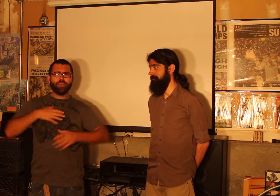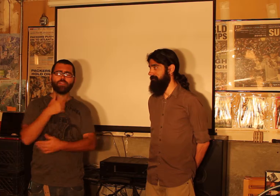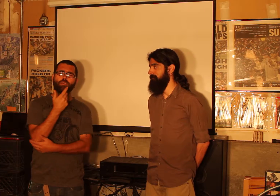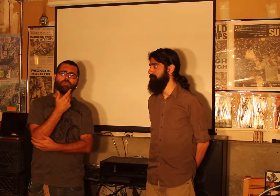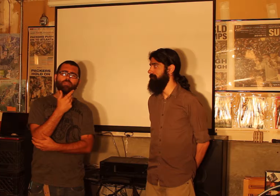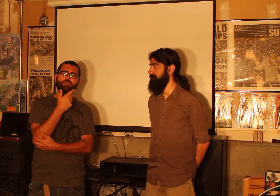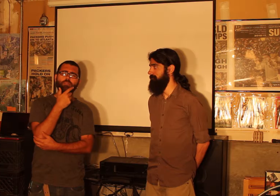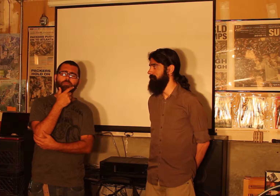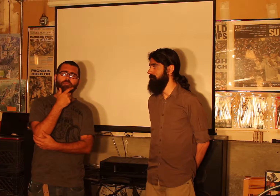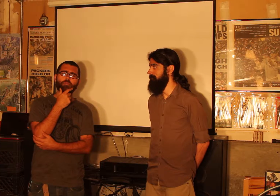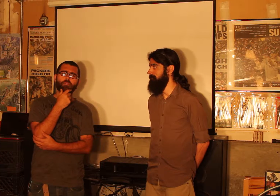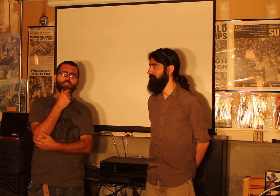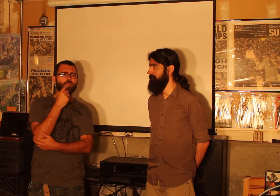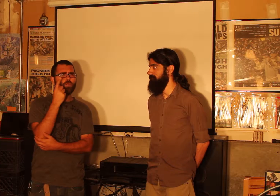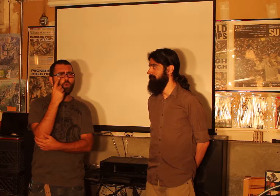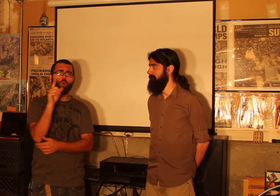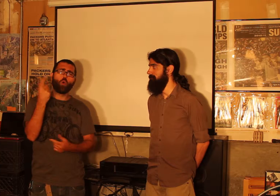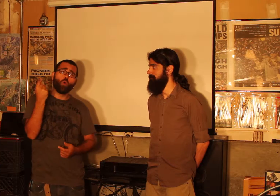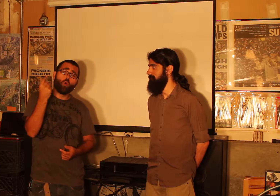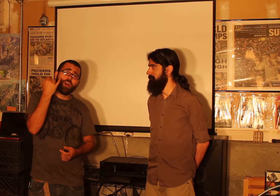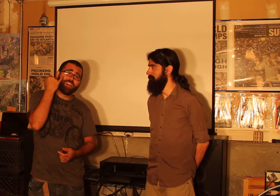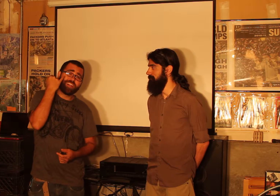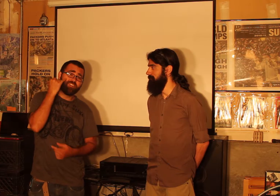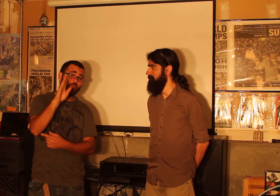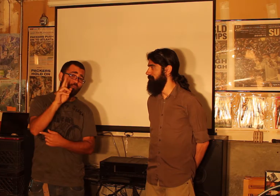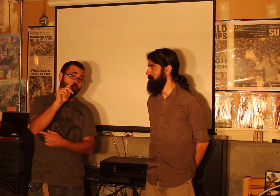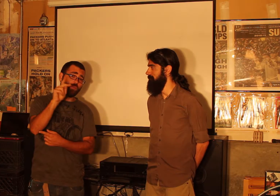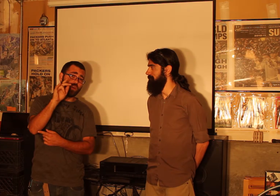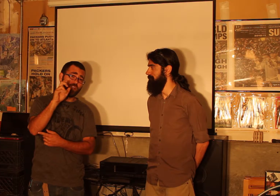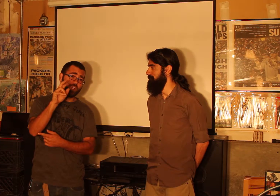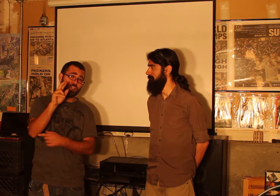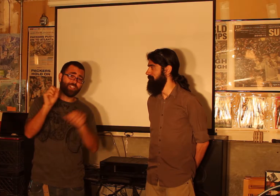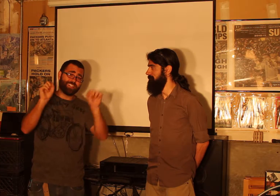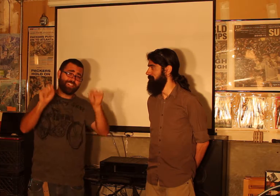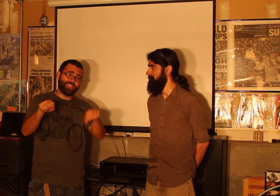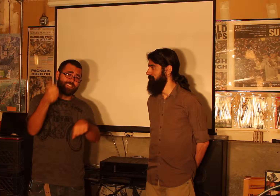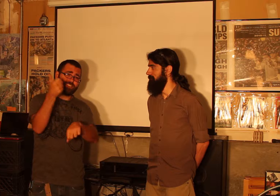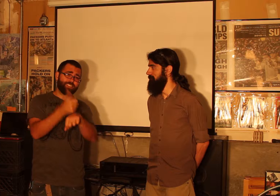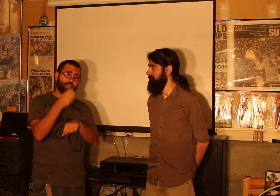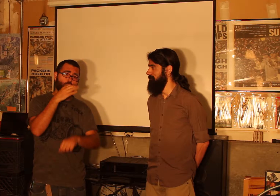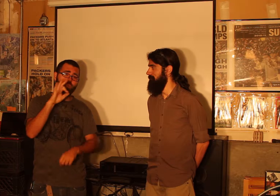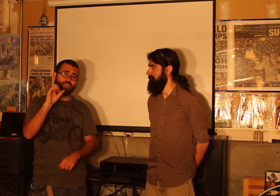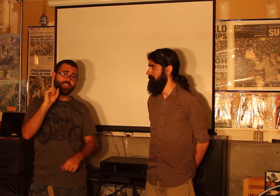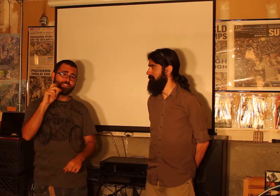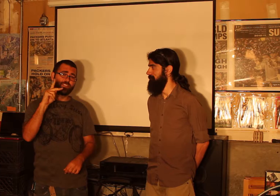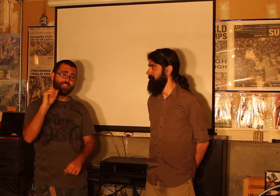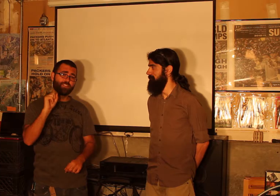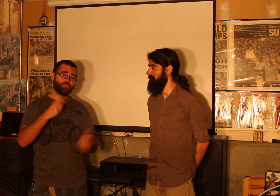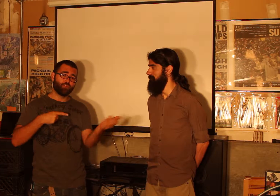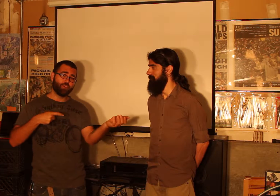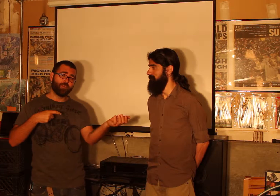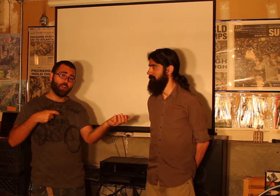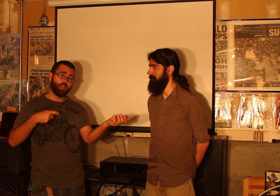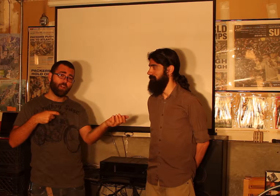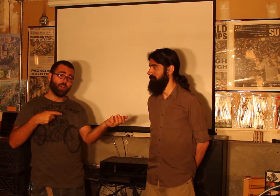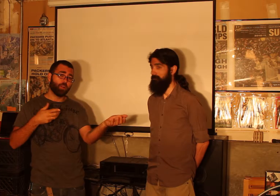Thinking further, I wondered if the buttkickers could set off an SKS rifle?